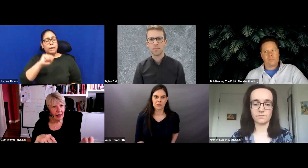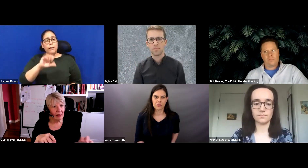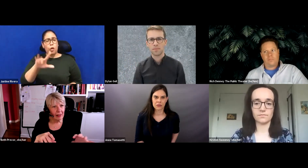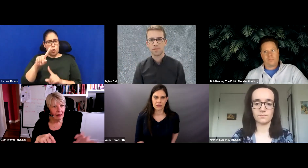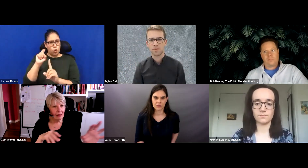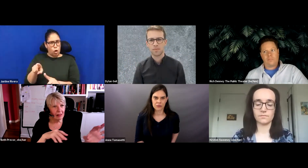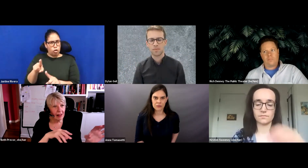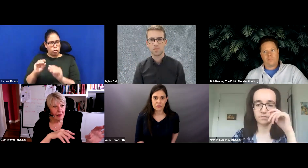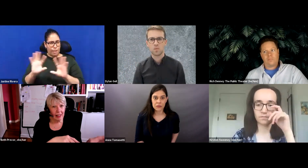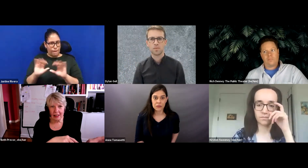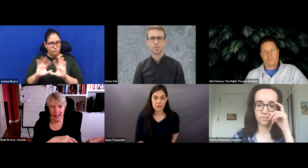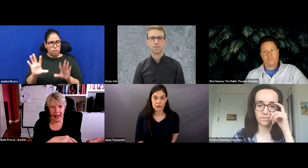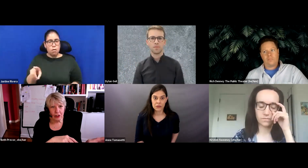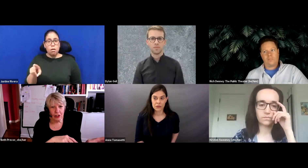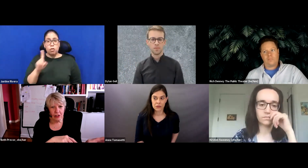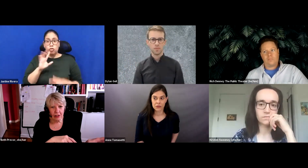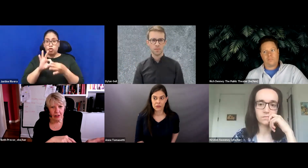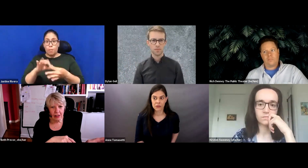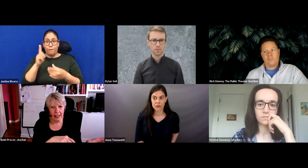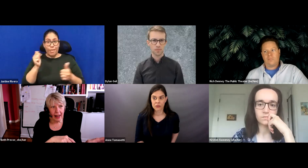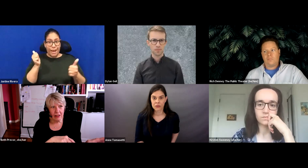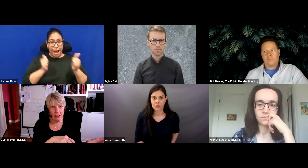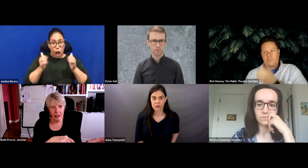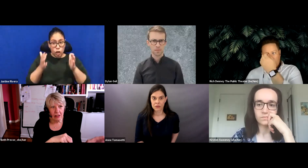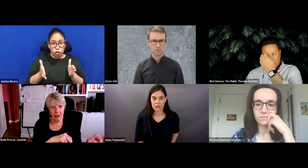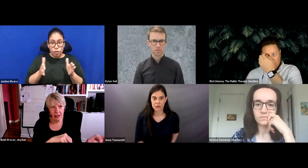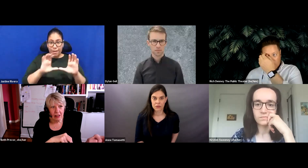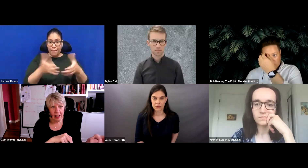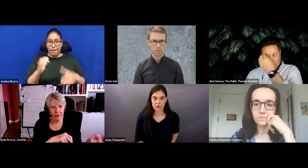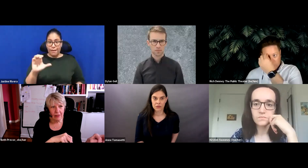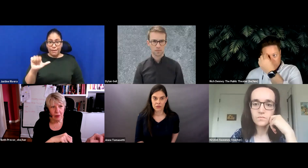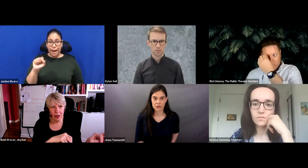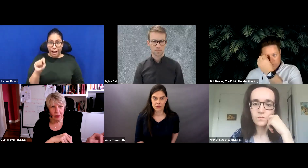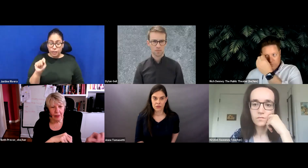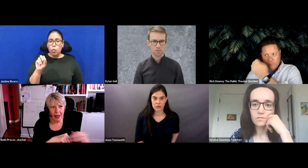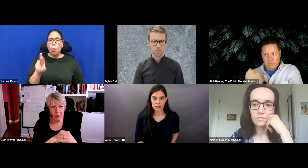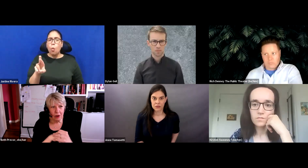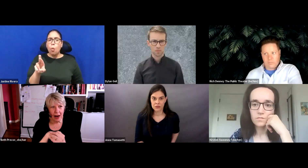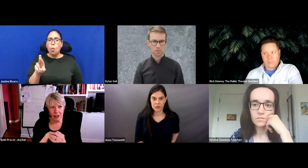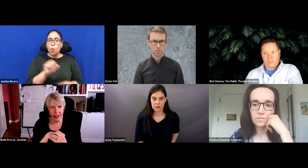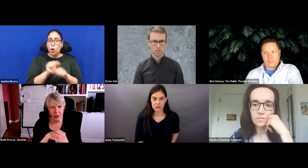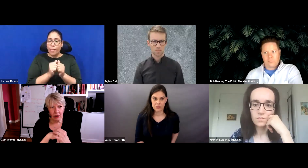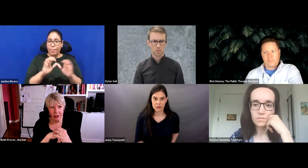of the actors, the cast, and working with them, or our schedule?